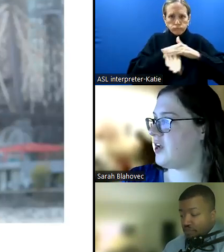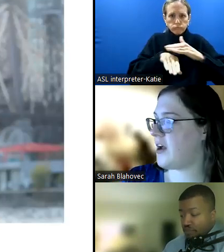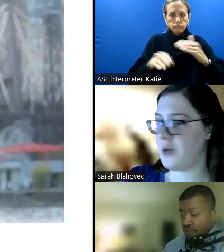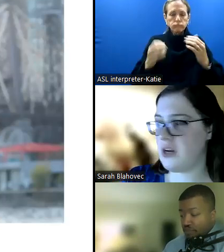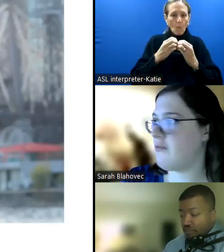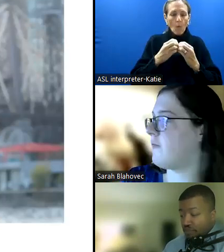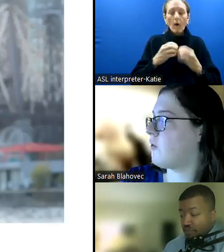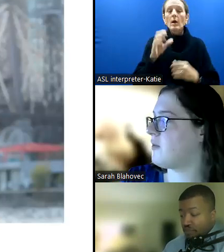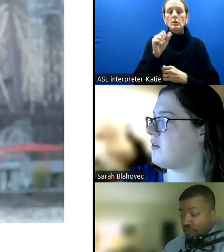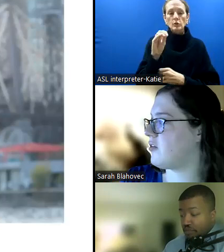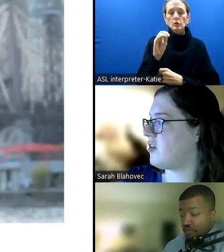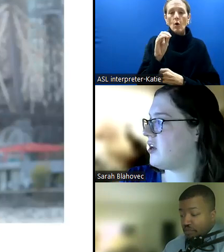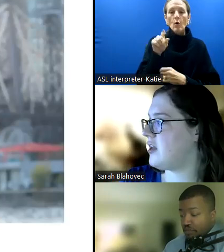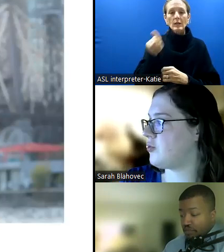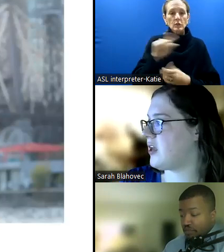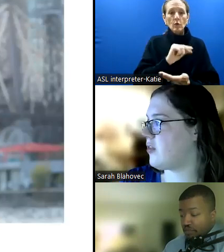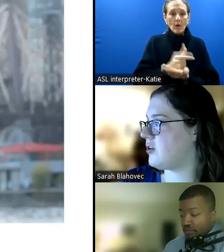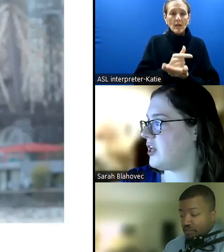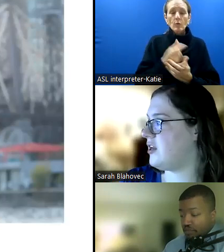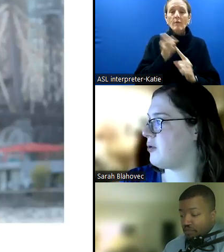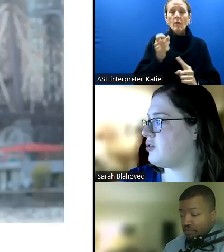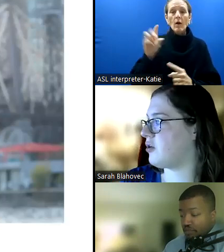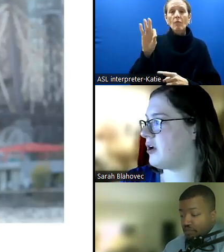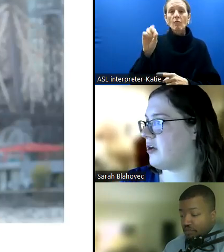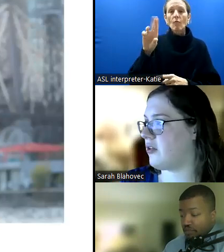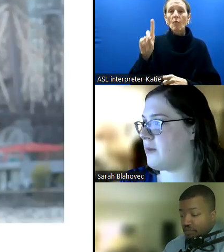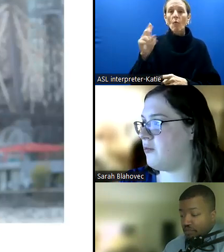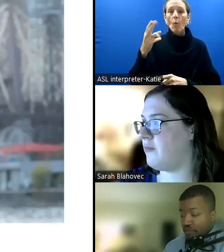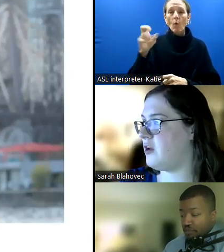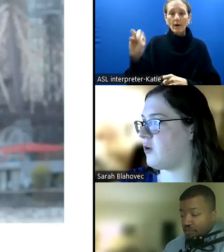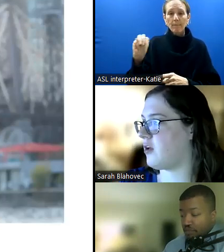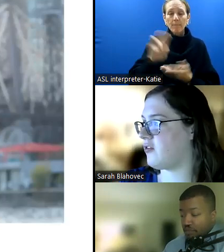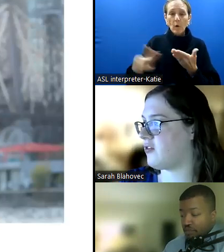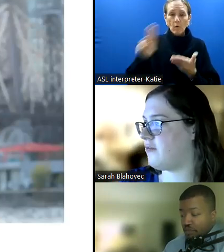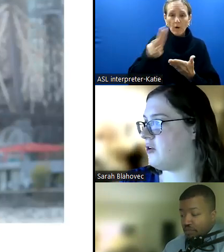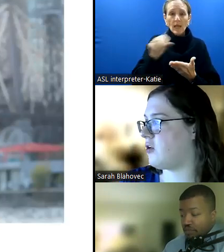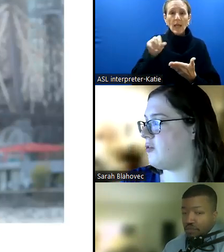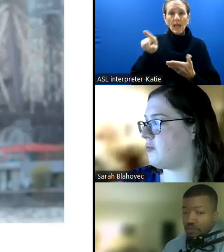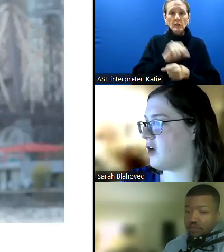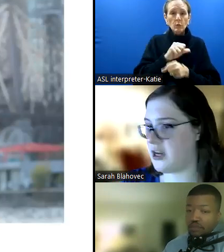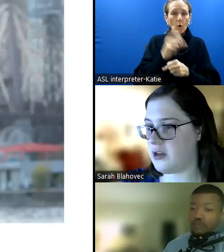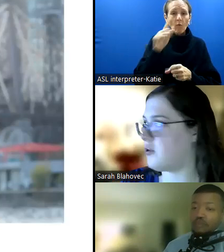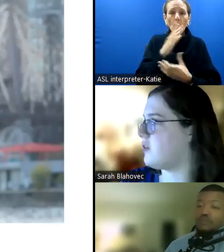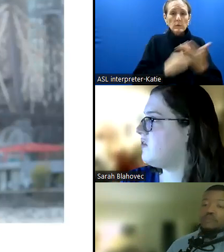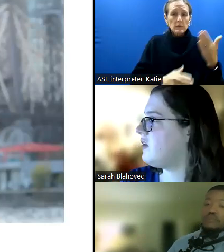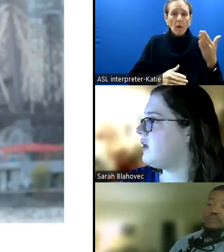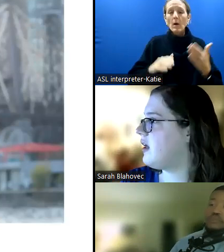She graduated from Fordham University in 2013 and built a career in the labor movement working for some of New York's most prominent unions,